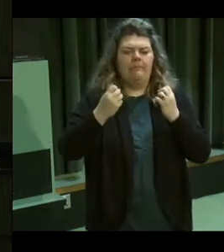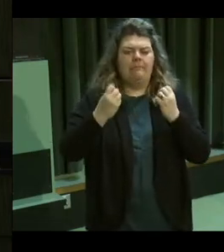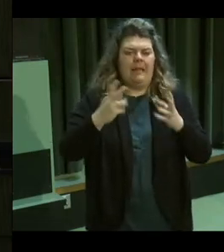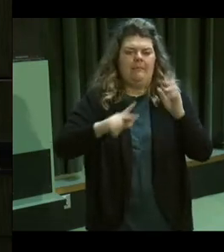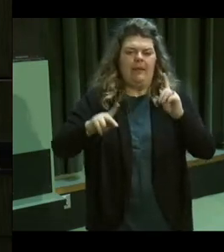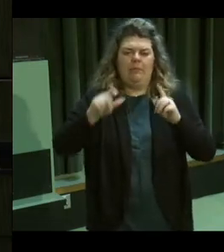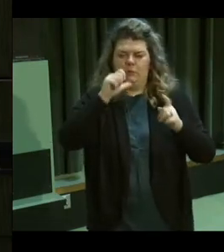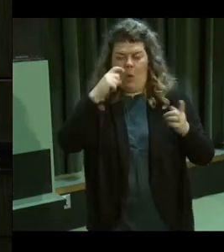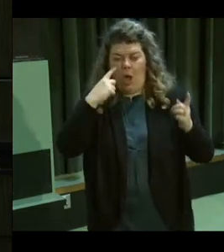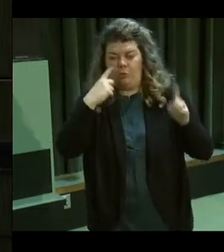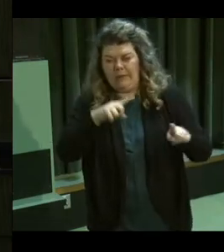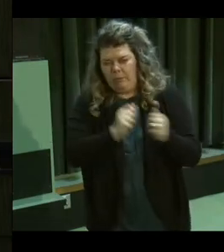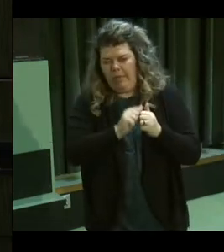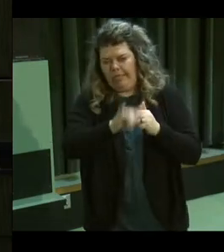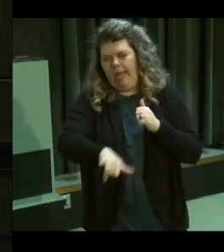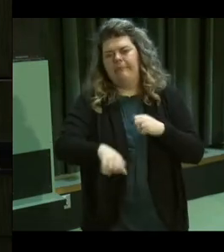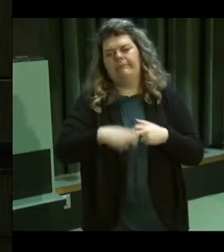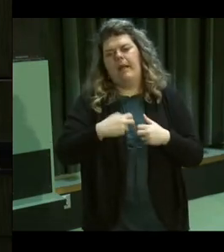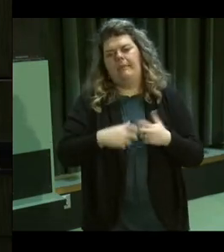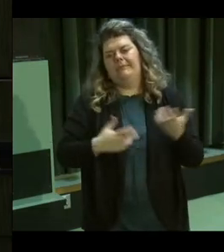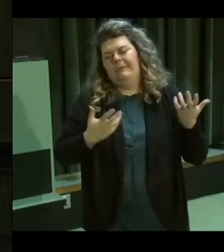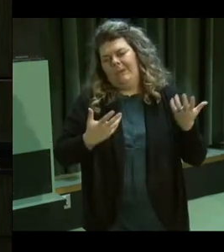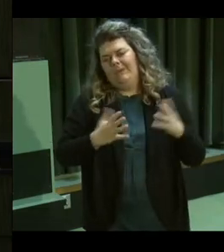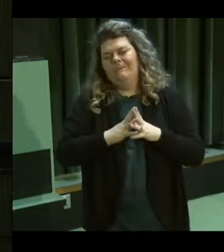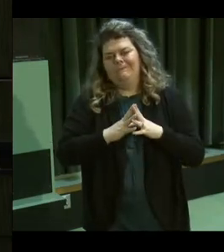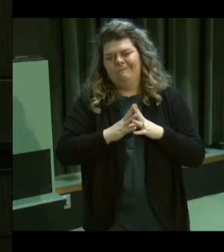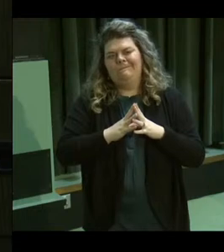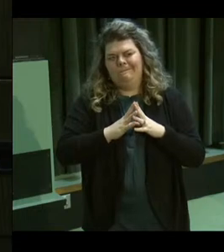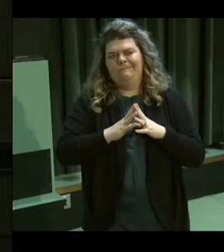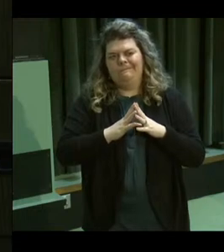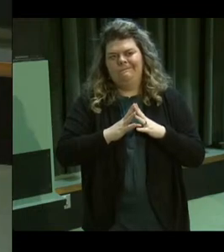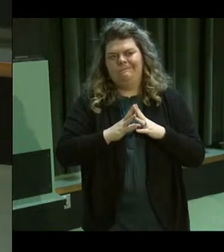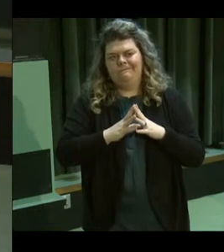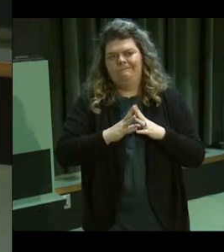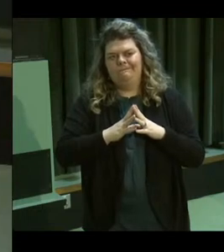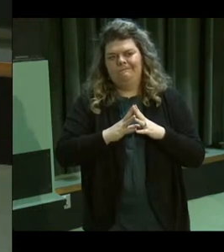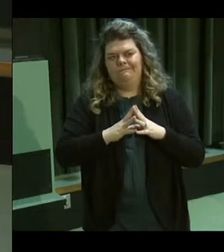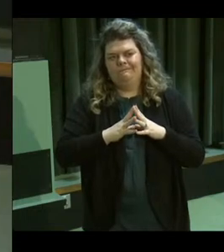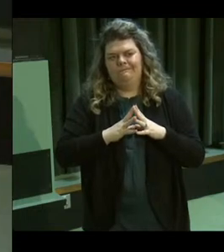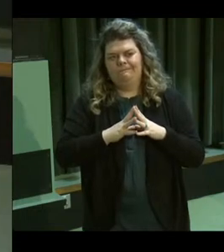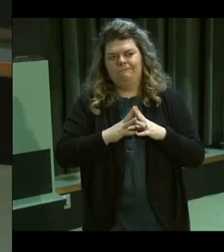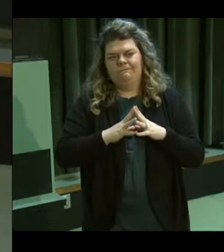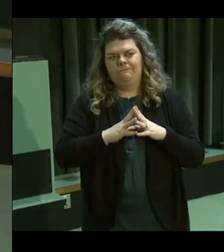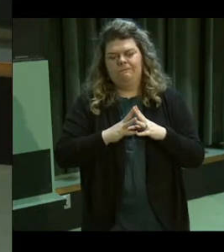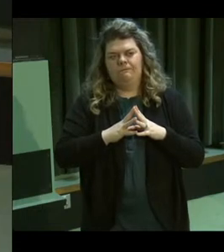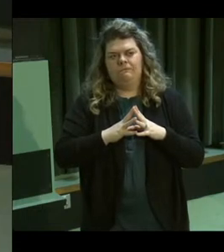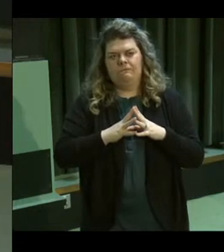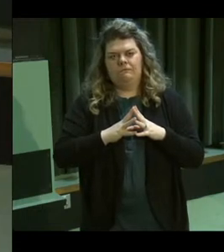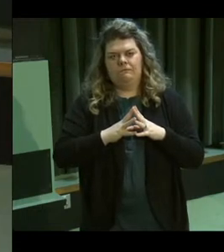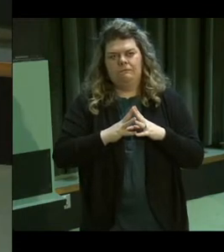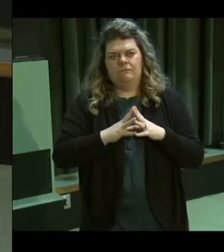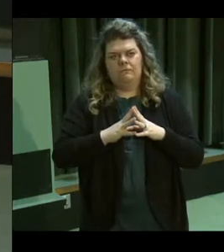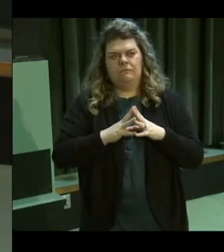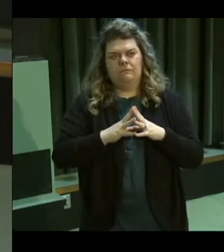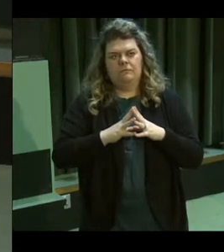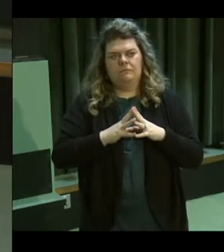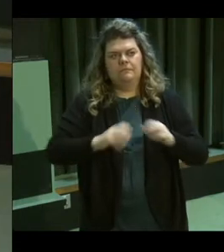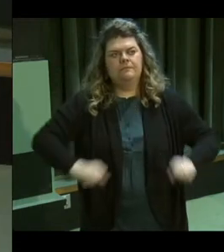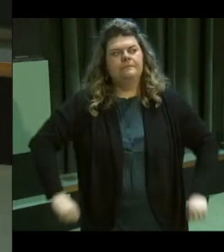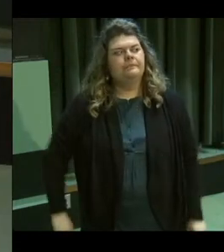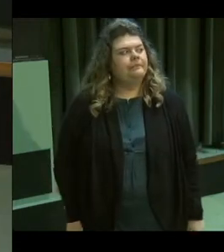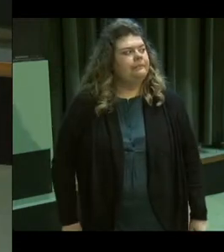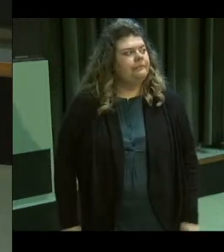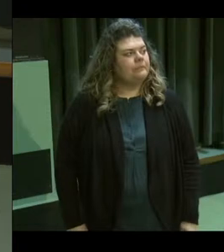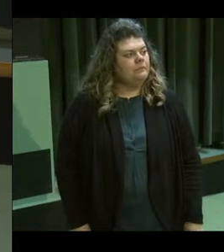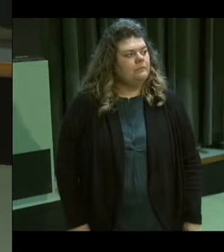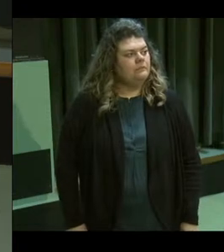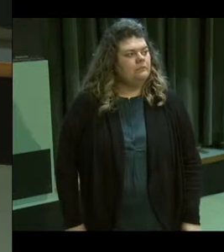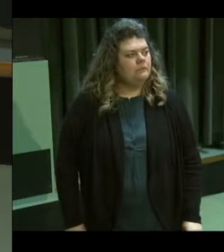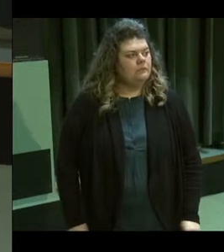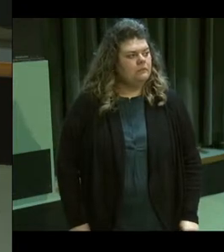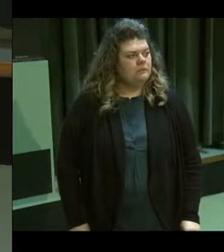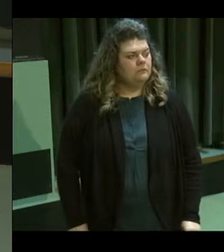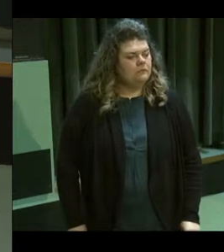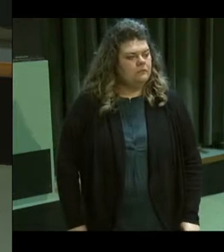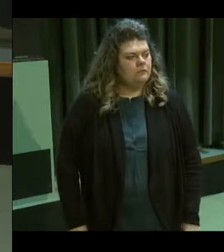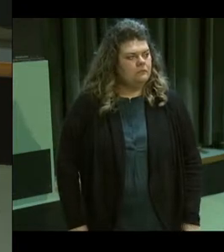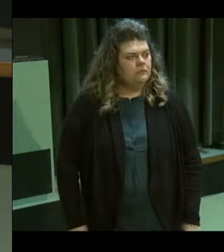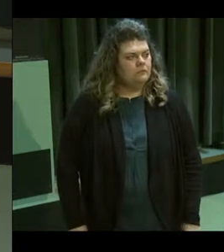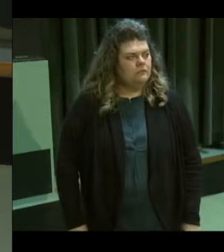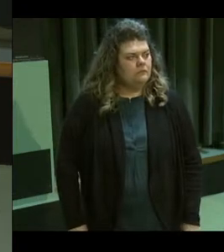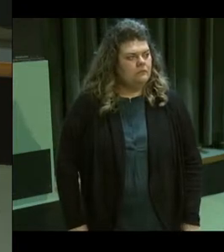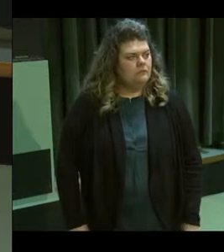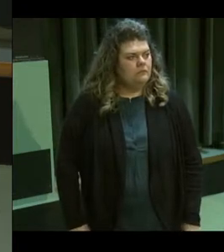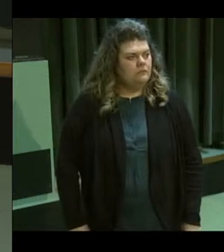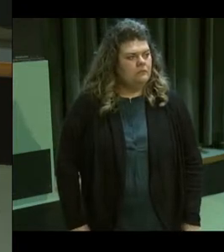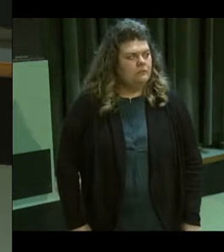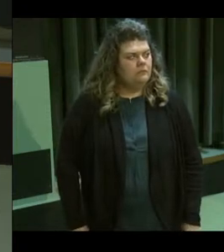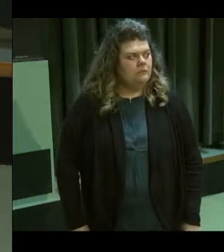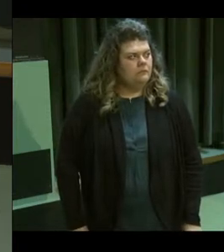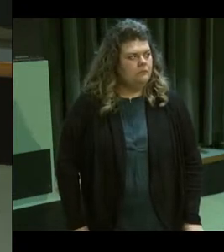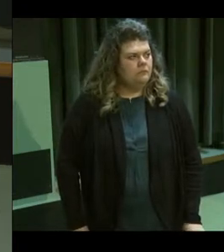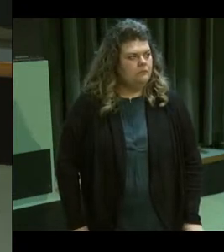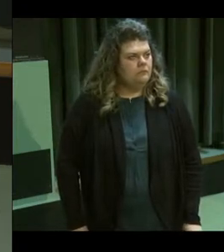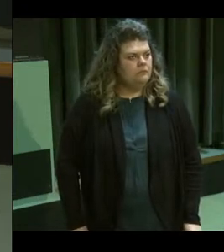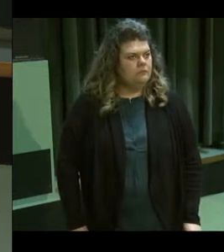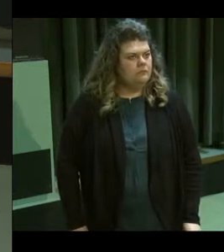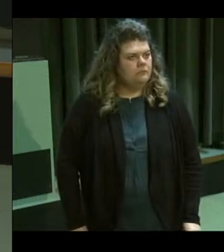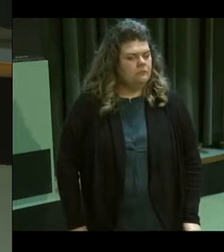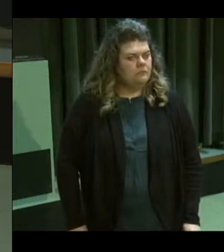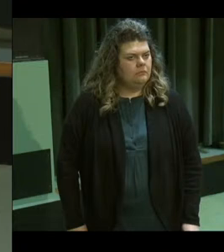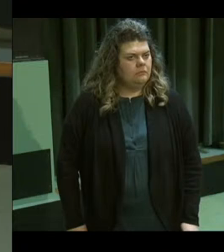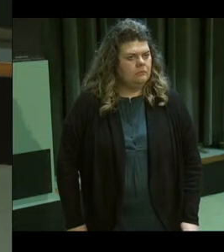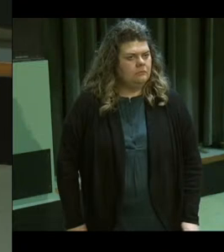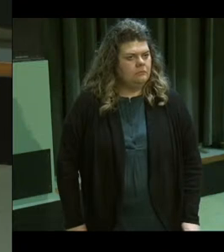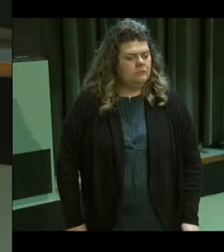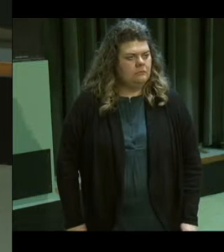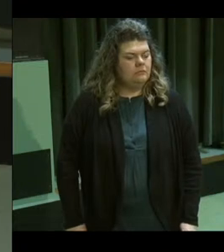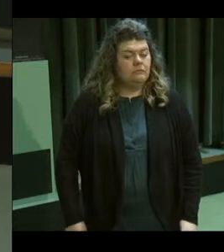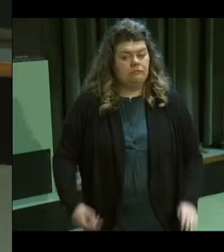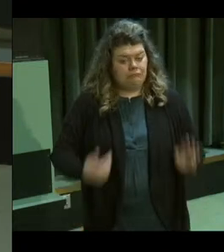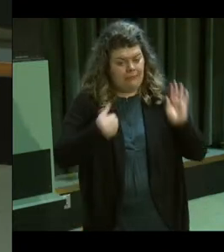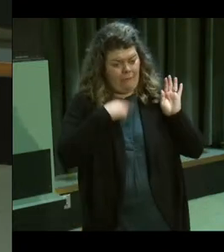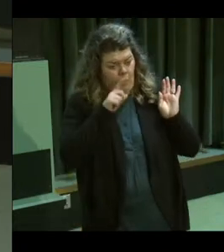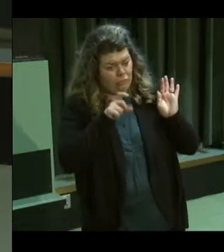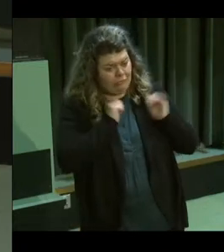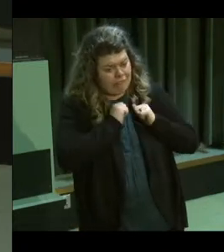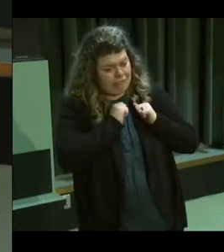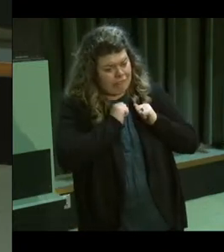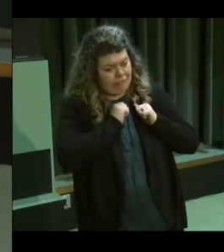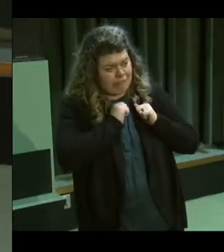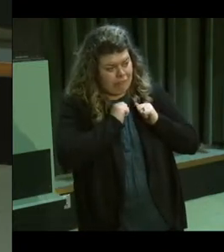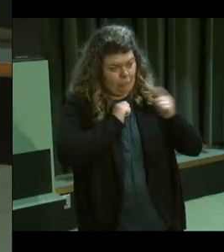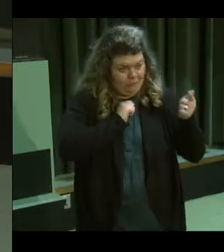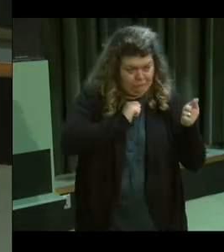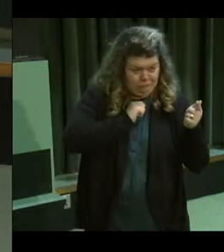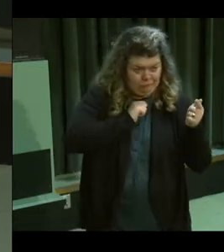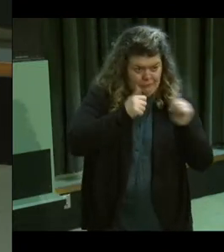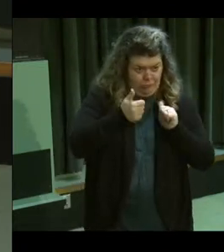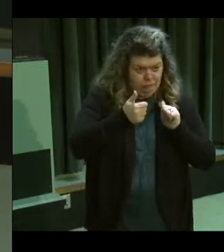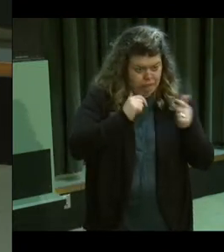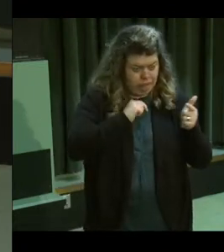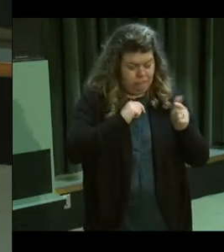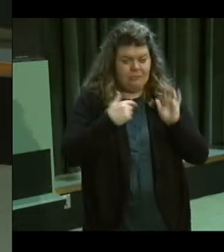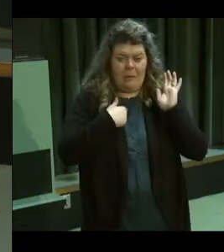with that as issue. So yeah.